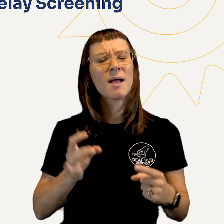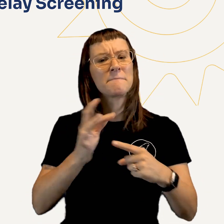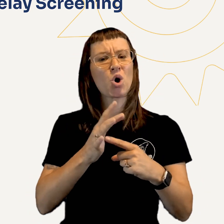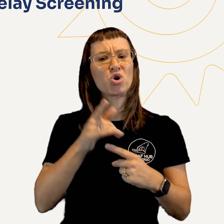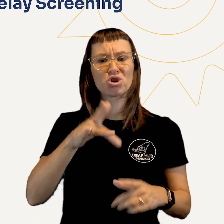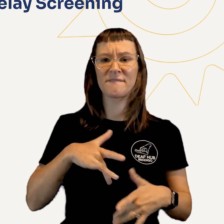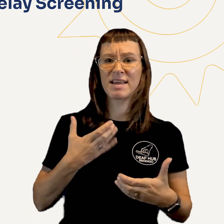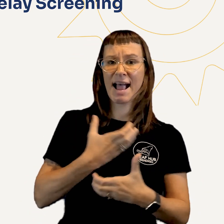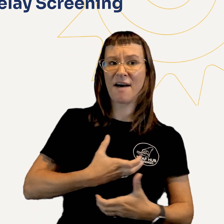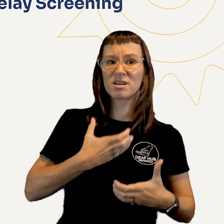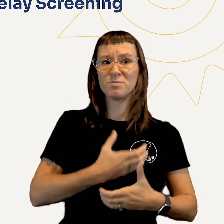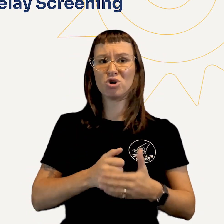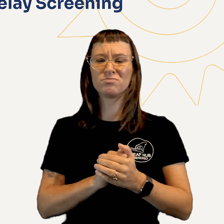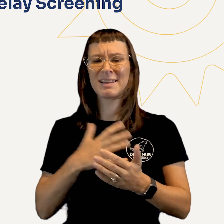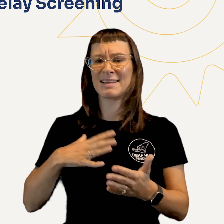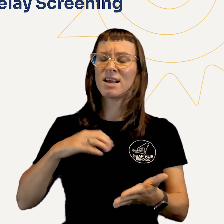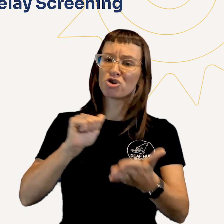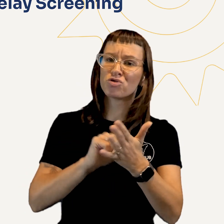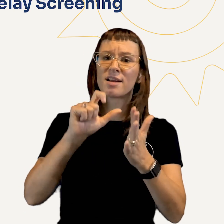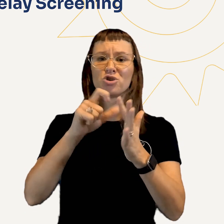Some people may feel more comfortable with a female doctor or nurse.